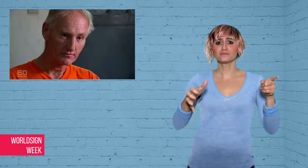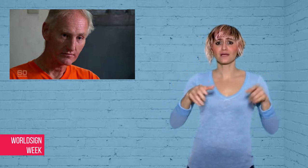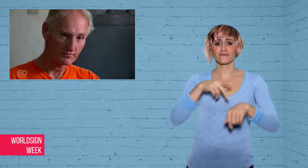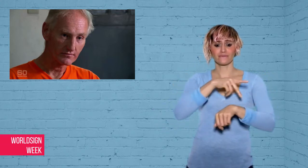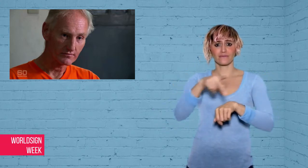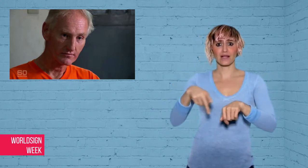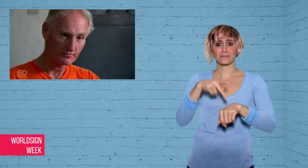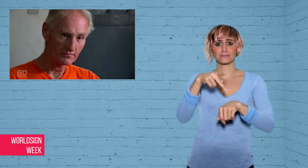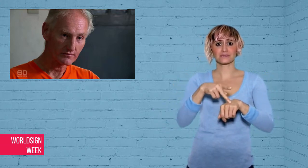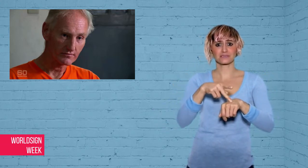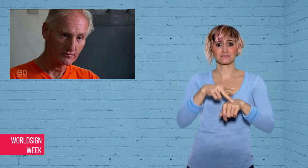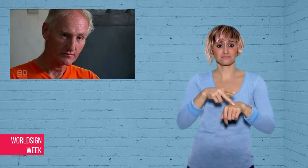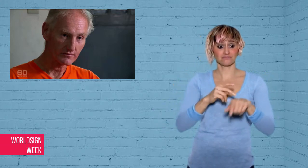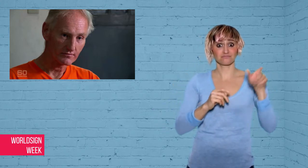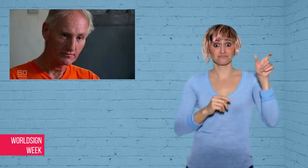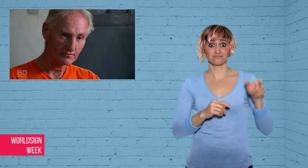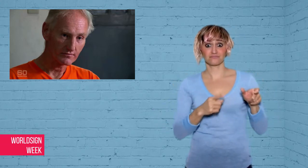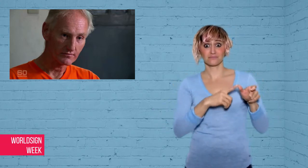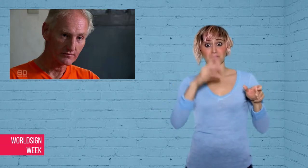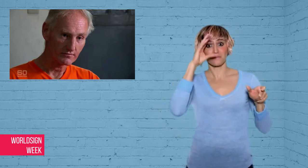in 2015.